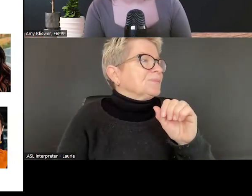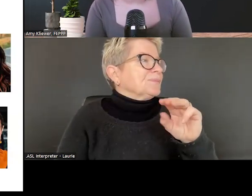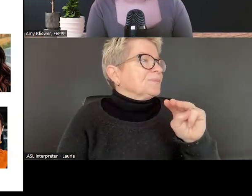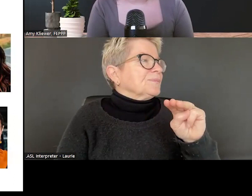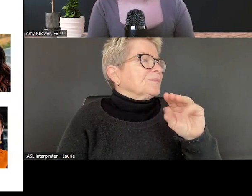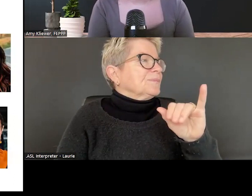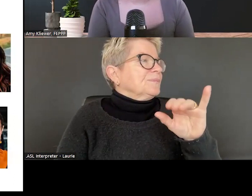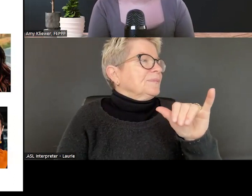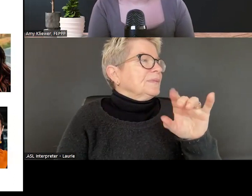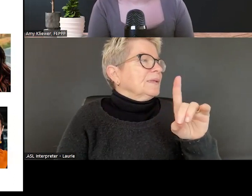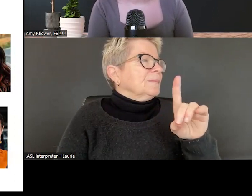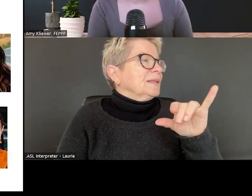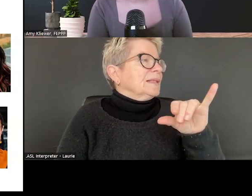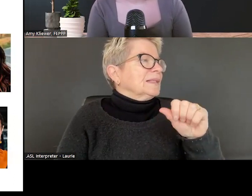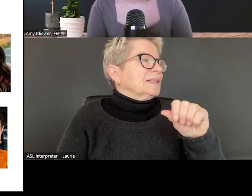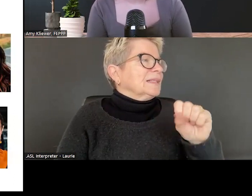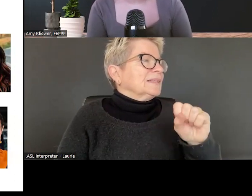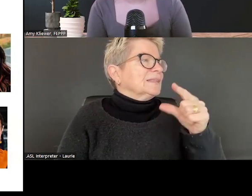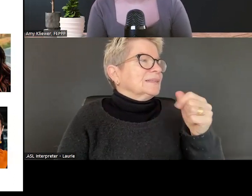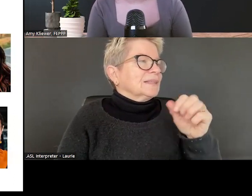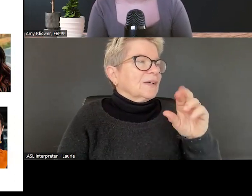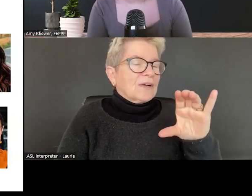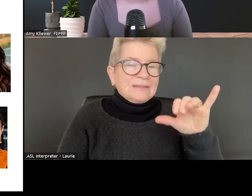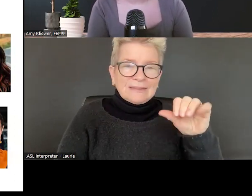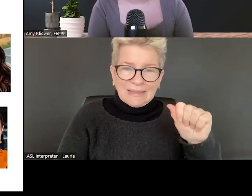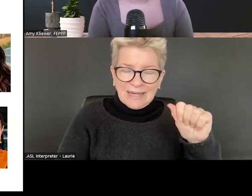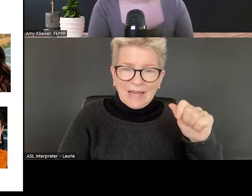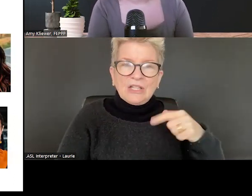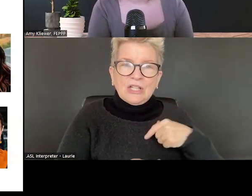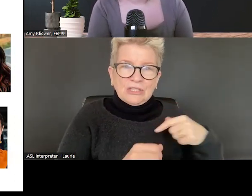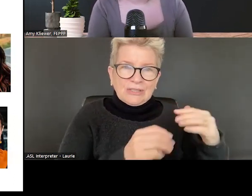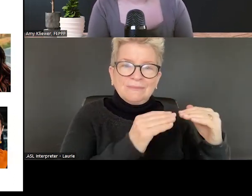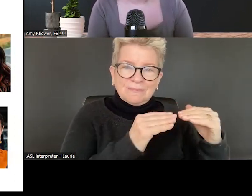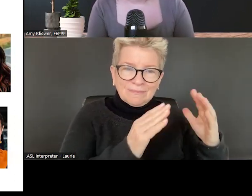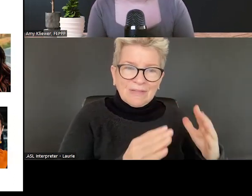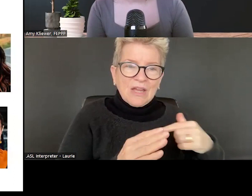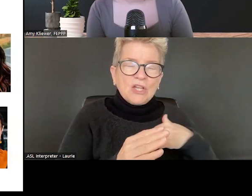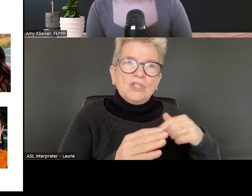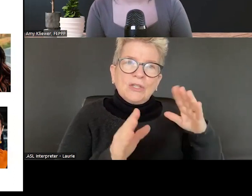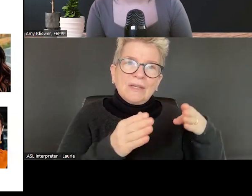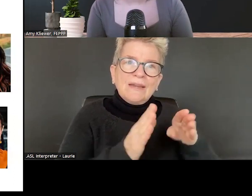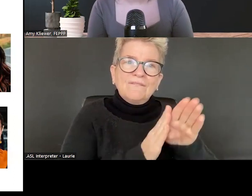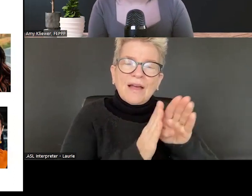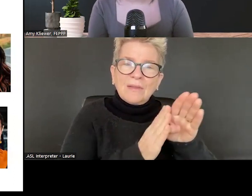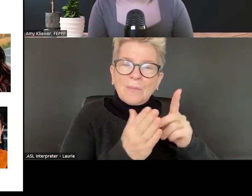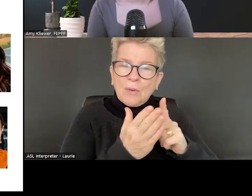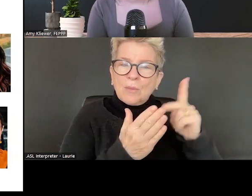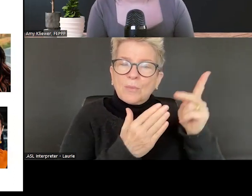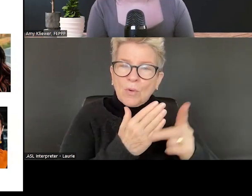so her focus is on curriculums and programs developed for our English language learners,